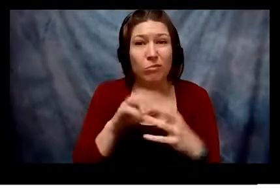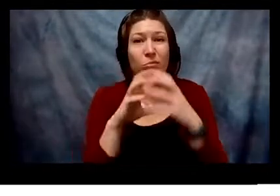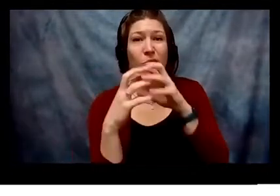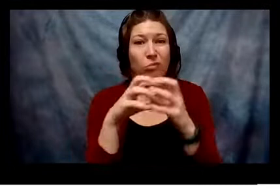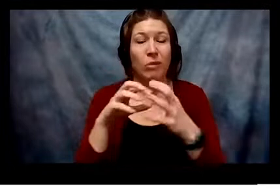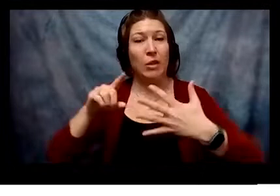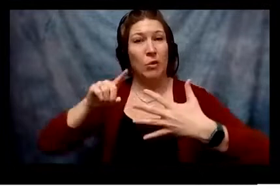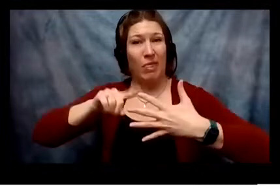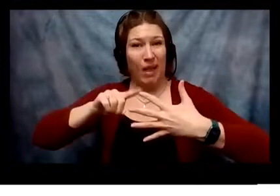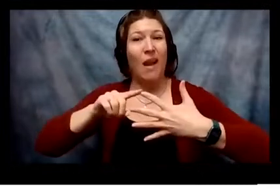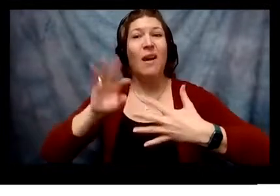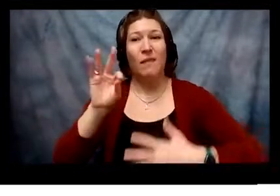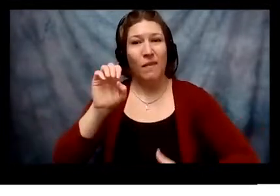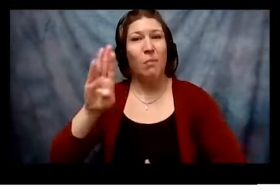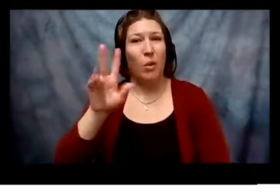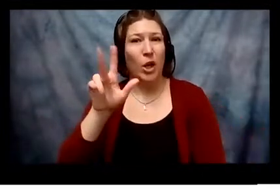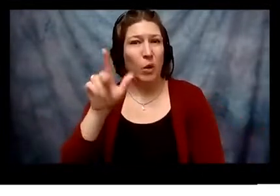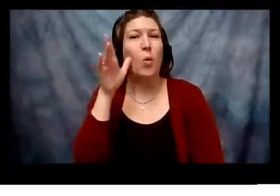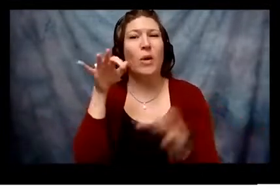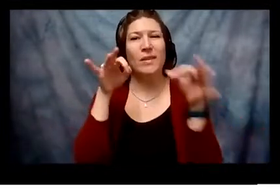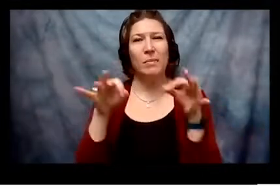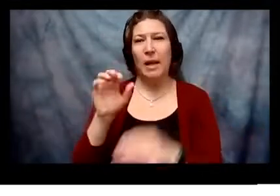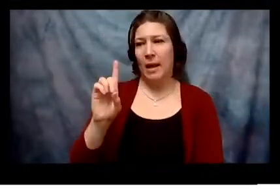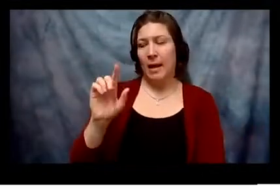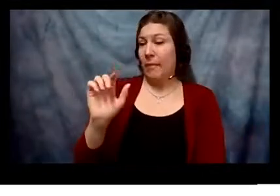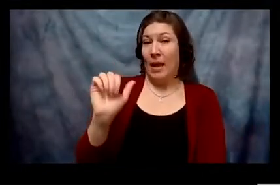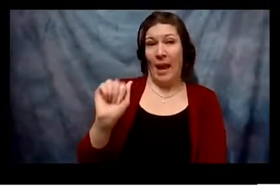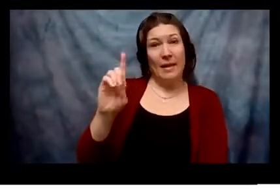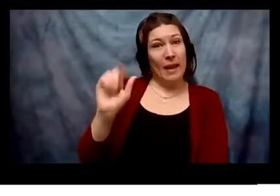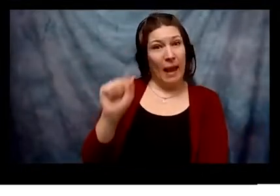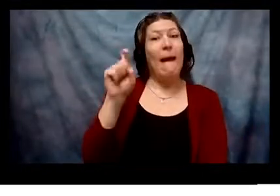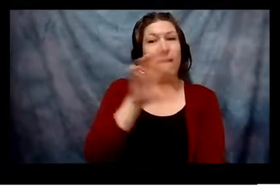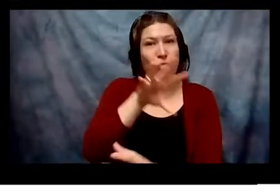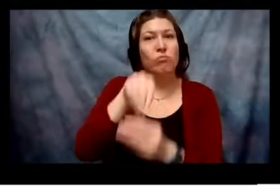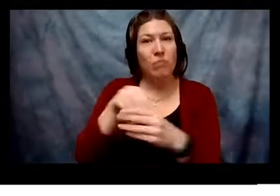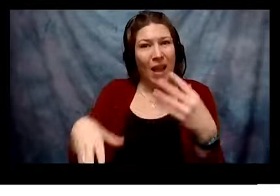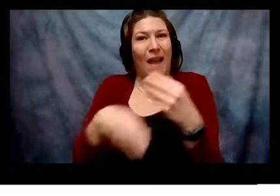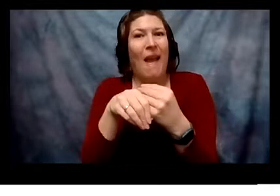detail why the ADA had to include protections for people with